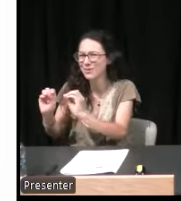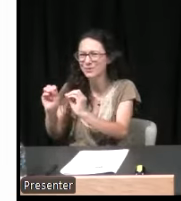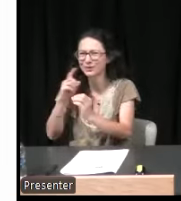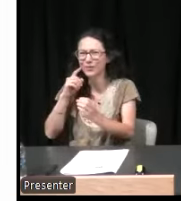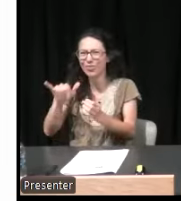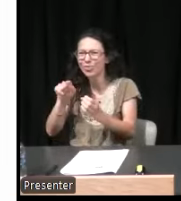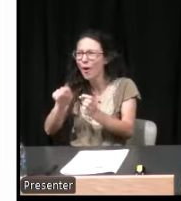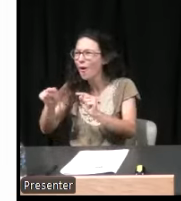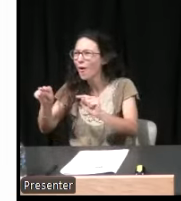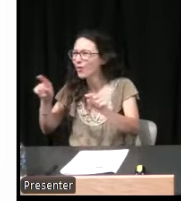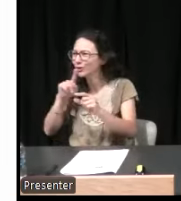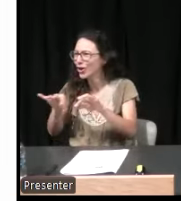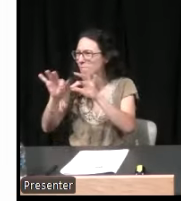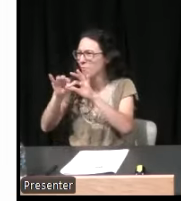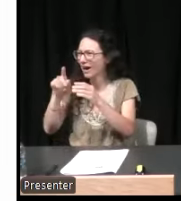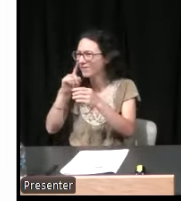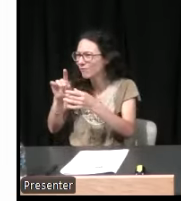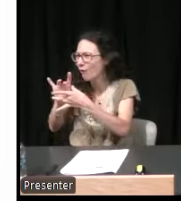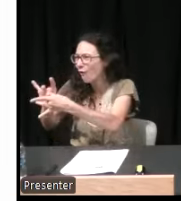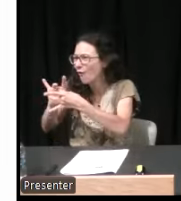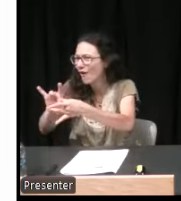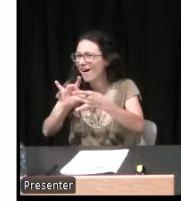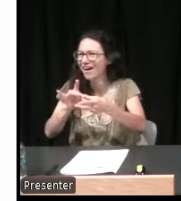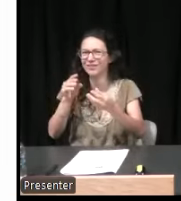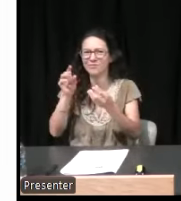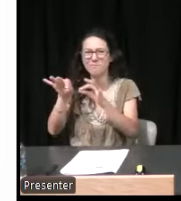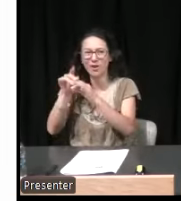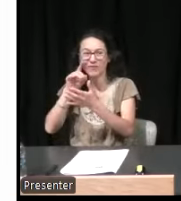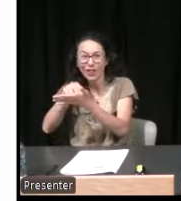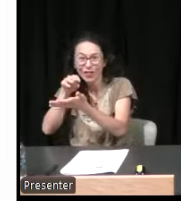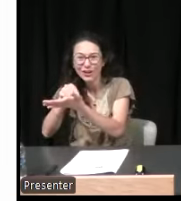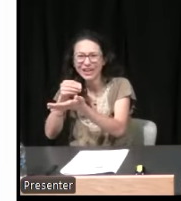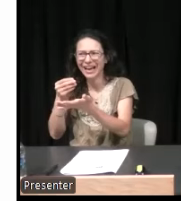of just chatting with each like you do with your hearing peers but those conversations are also